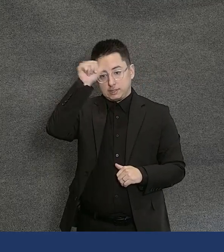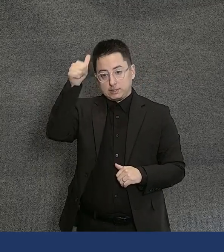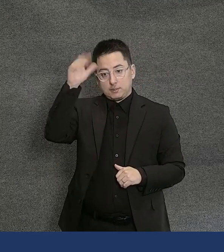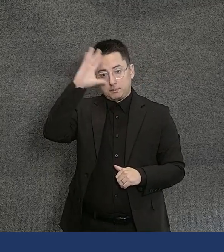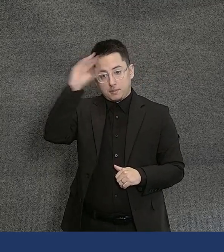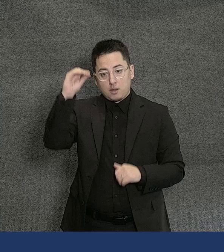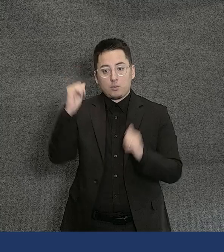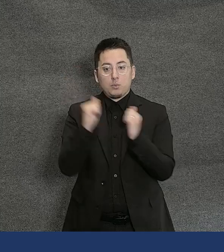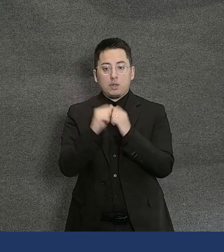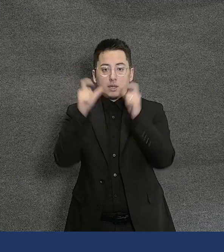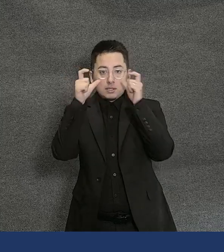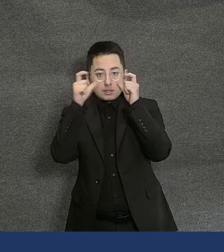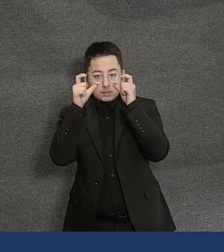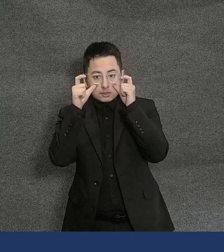a black beard, black mustache.